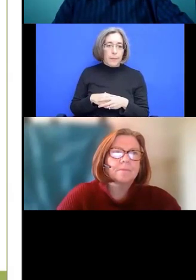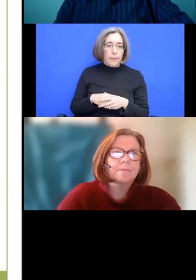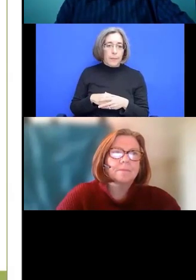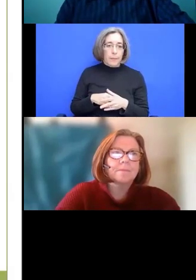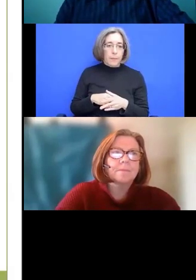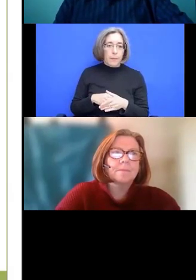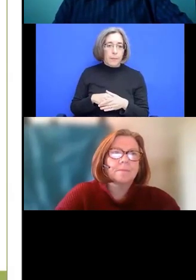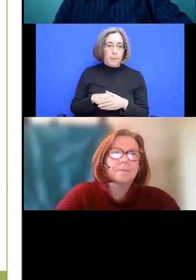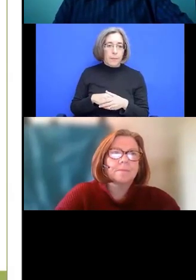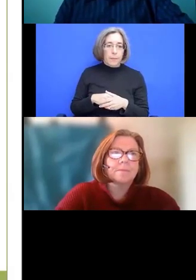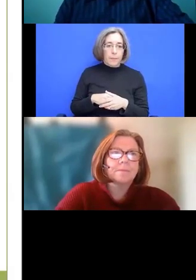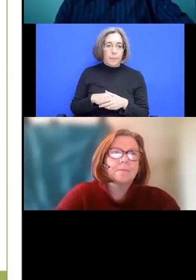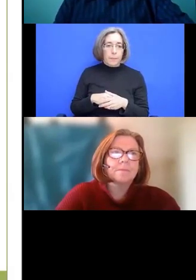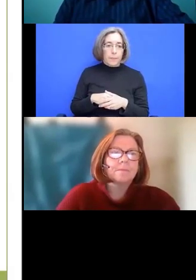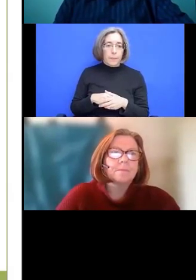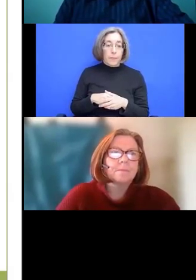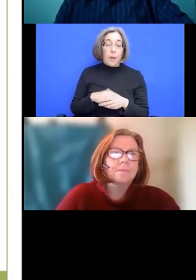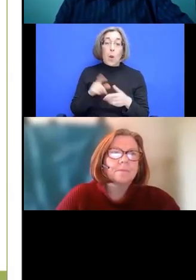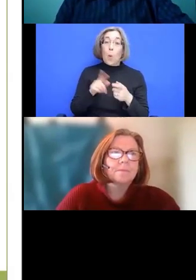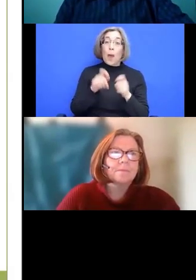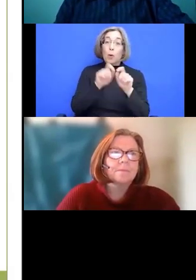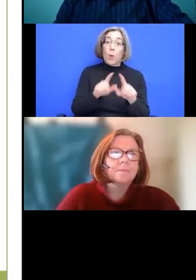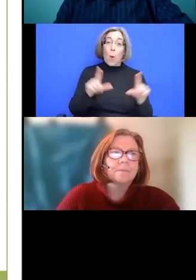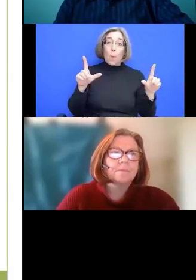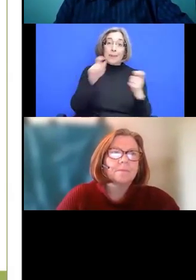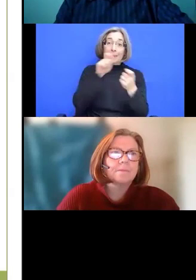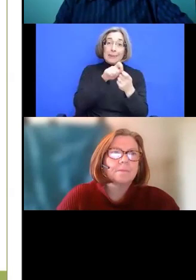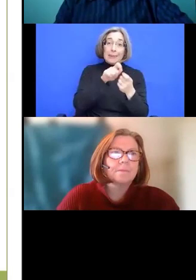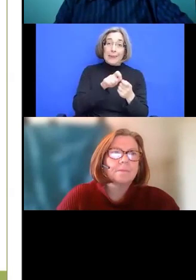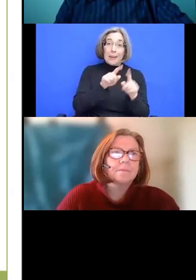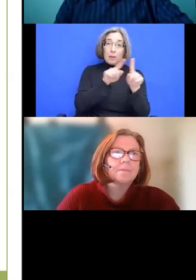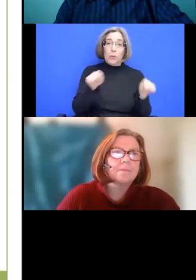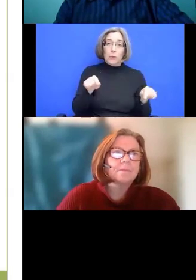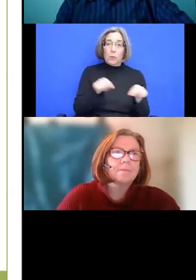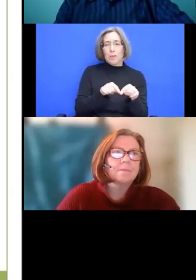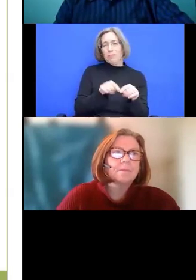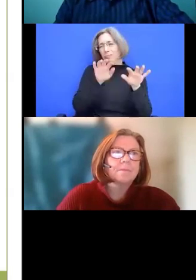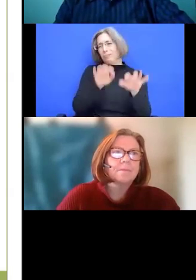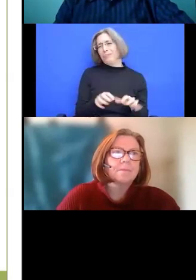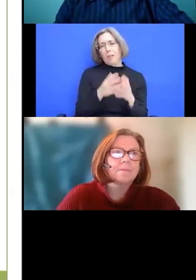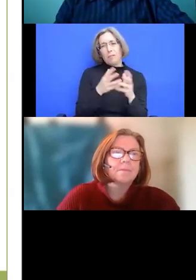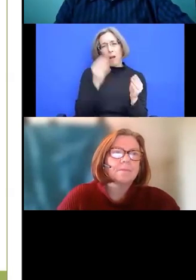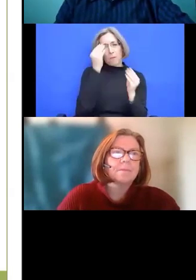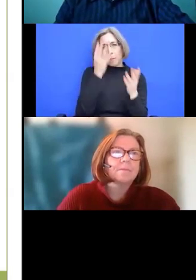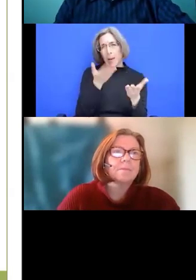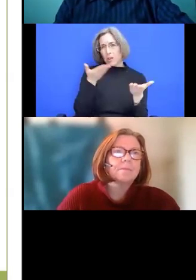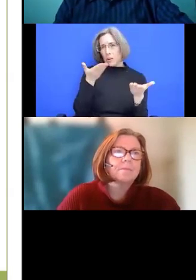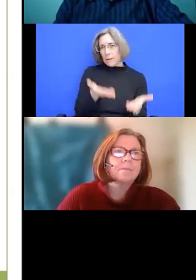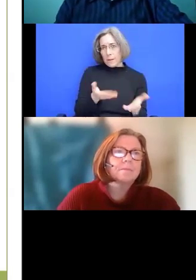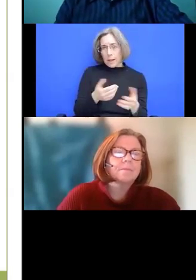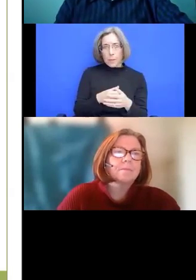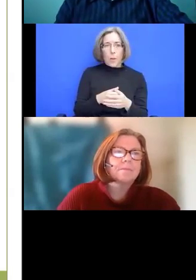Once you get into the details, there's all kinds of information that's going be available to that and I won't spend a lot of time on this,